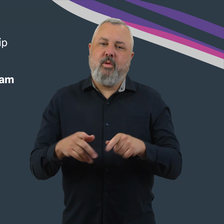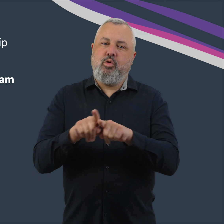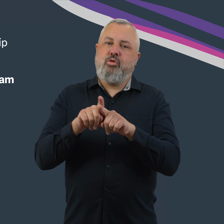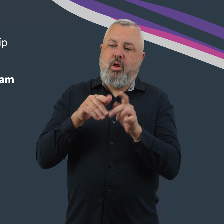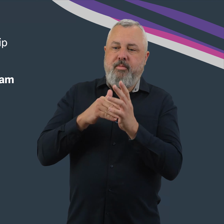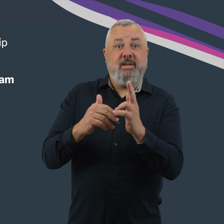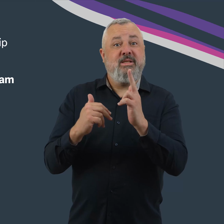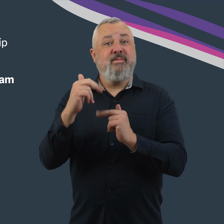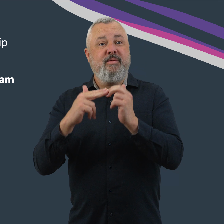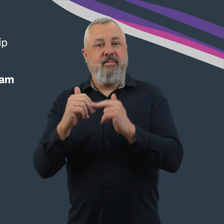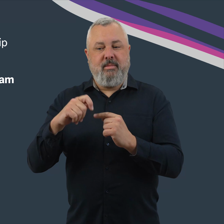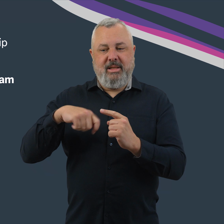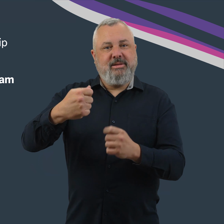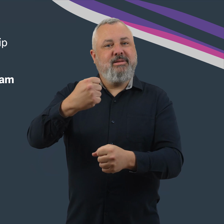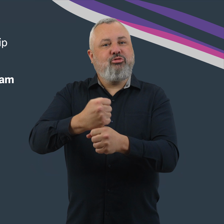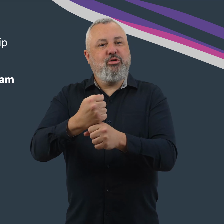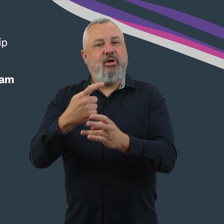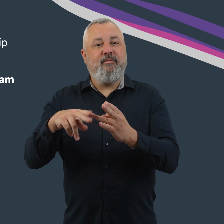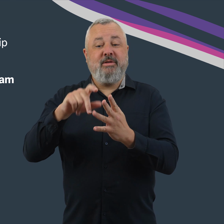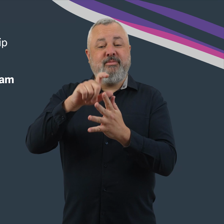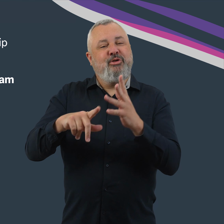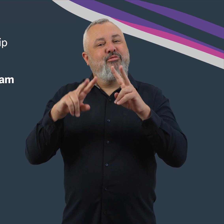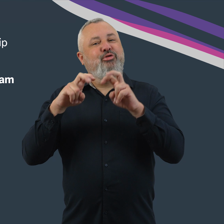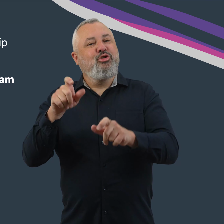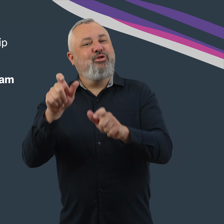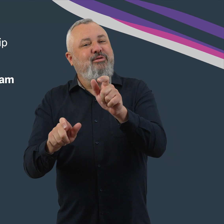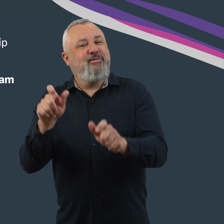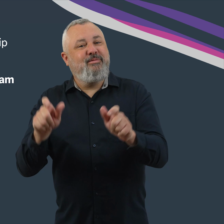It supports and nurtures the next generation of disability researchers to